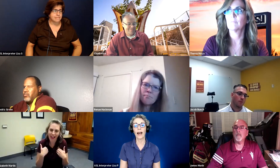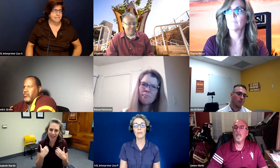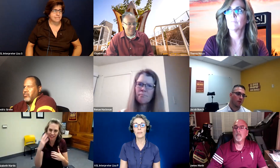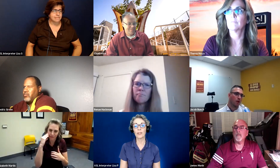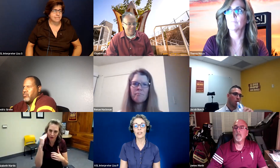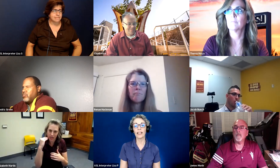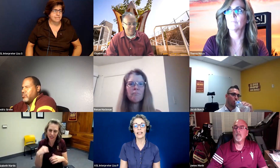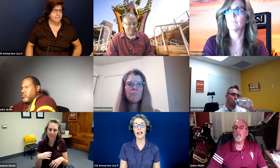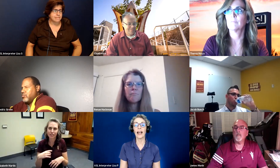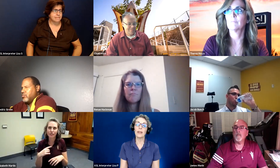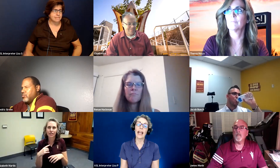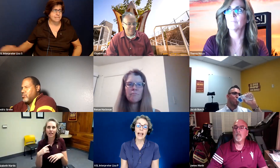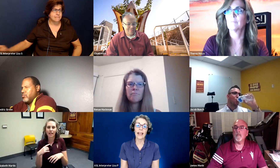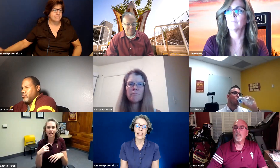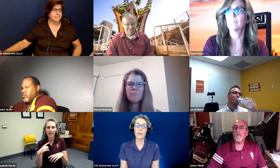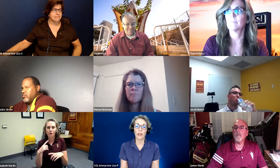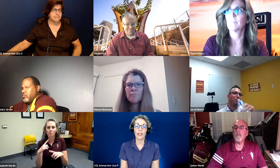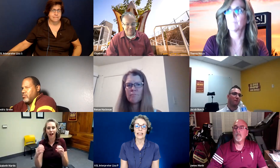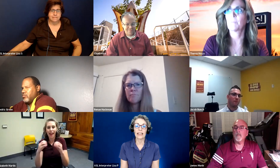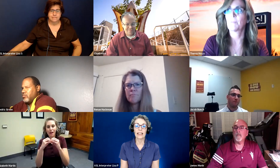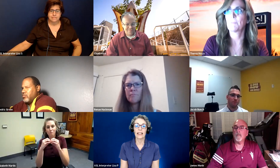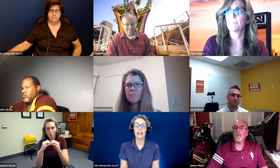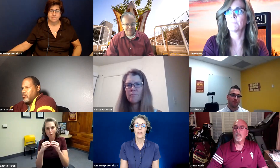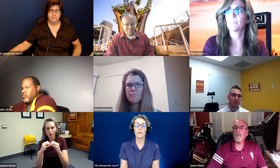I personally, I mean, I had that experience,